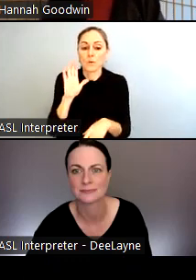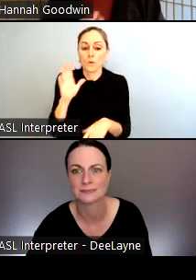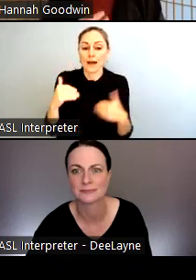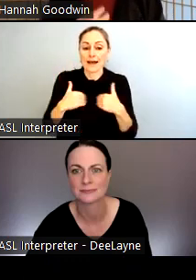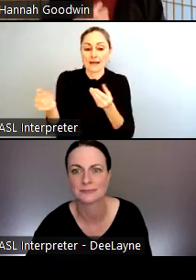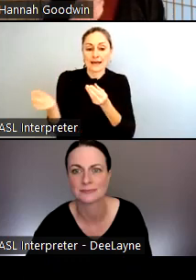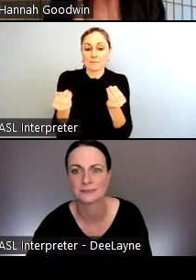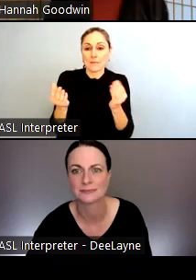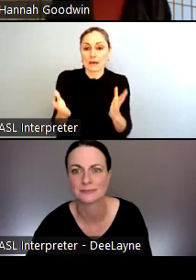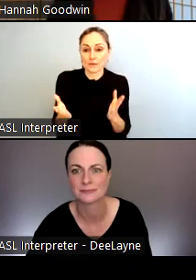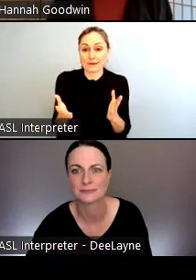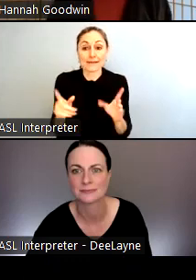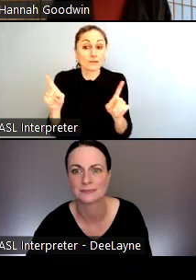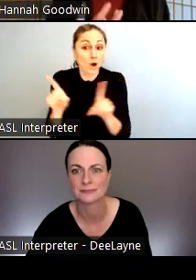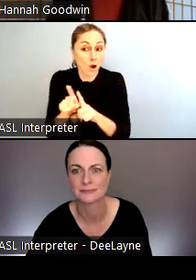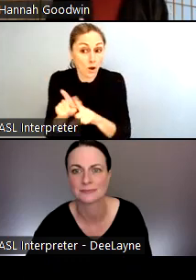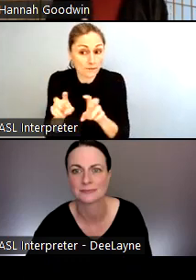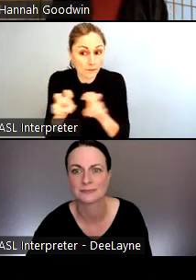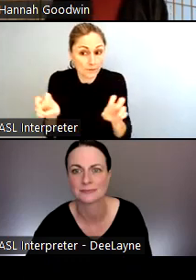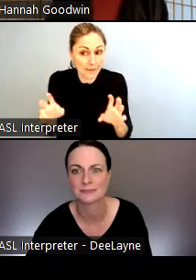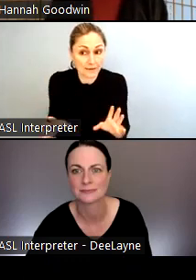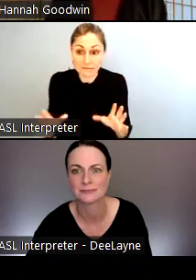who is also a panelist, which is totally fine.